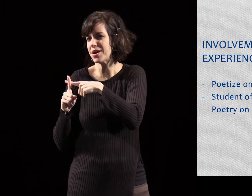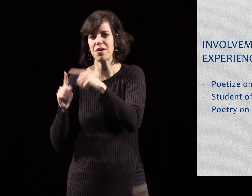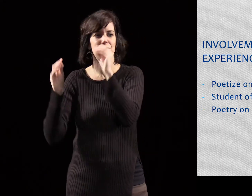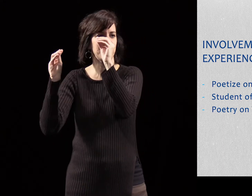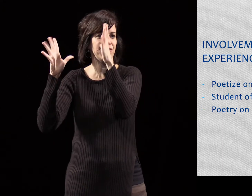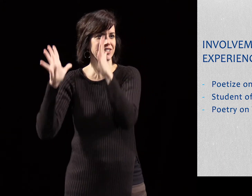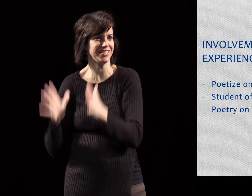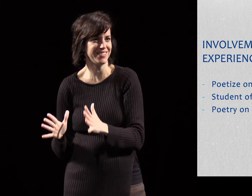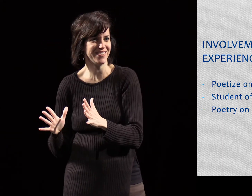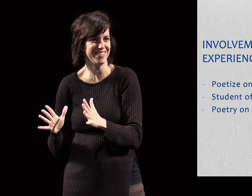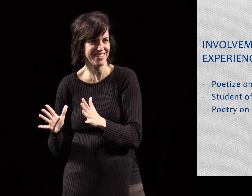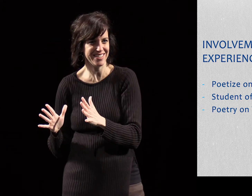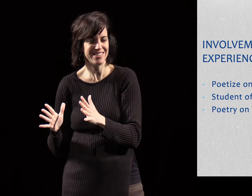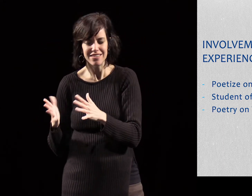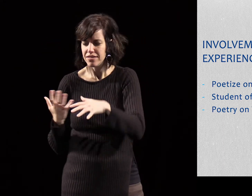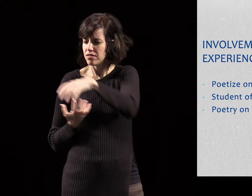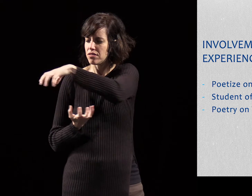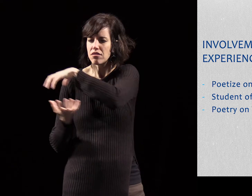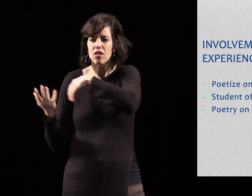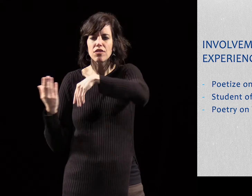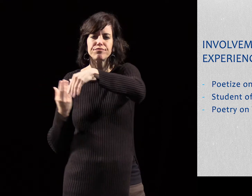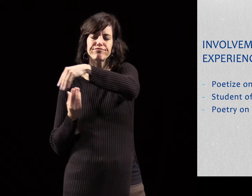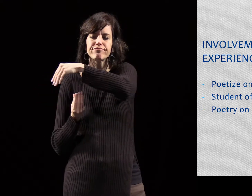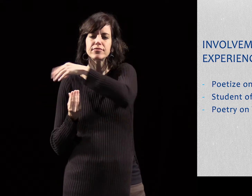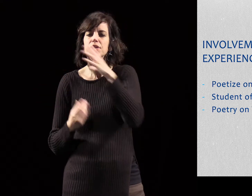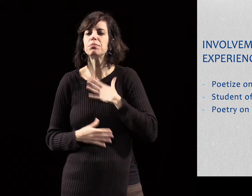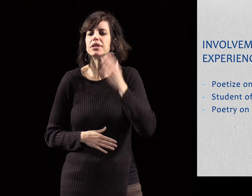I was with other Deaf students, with other professors,